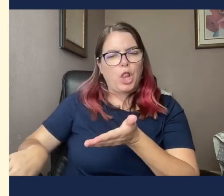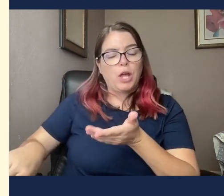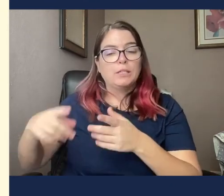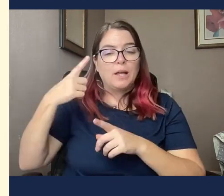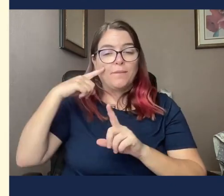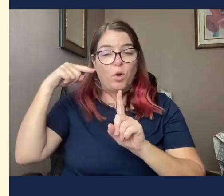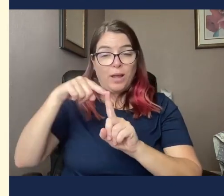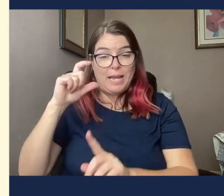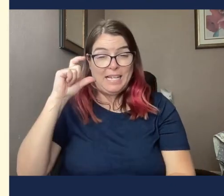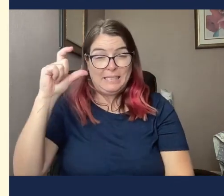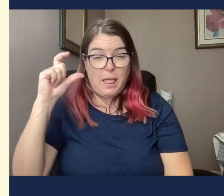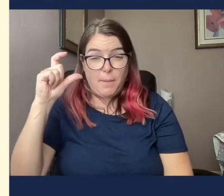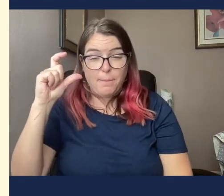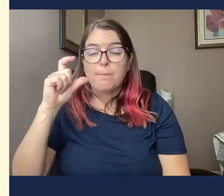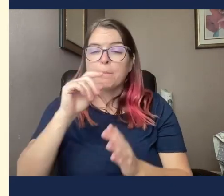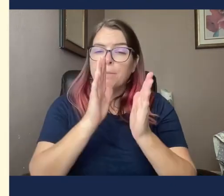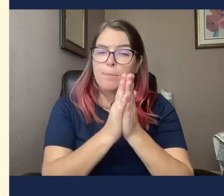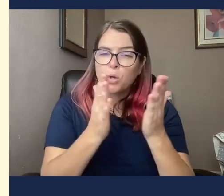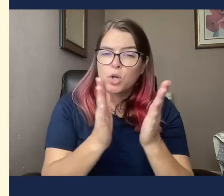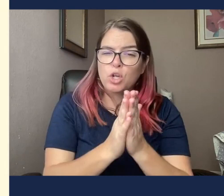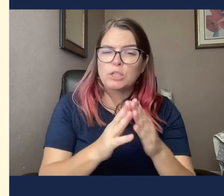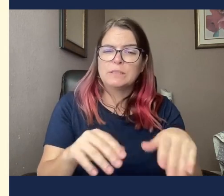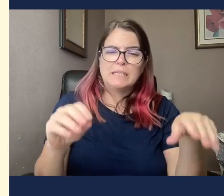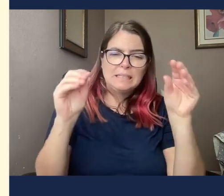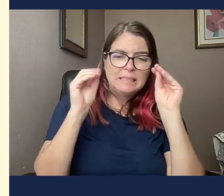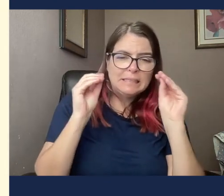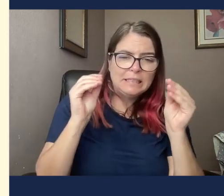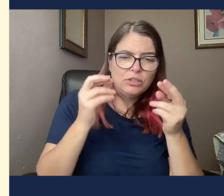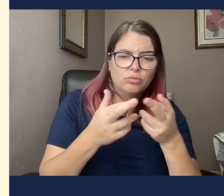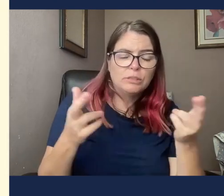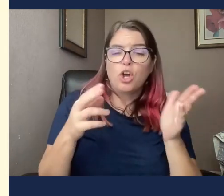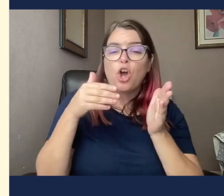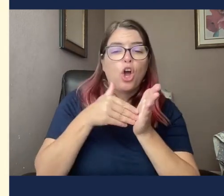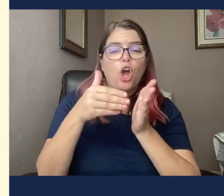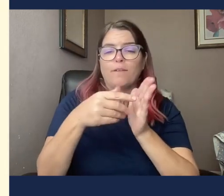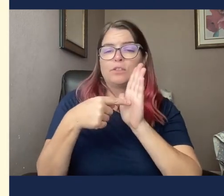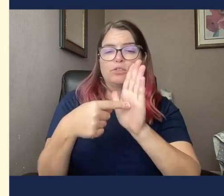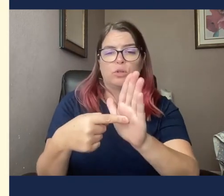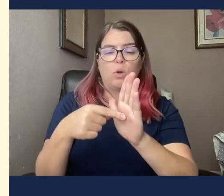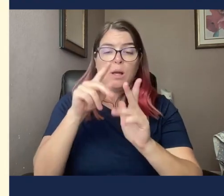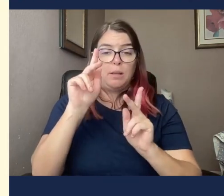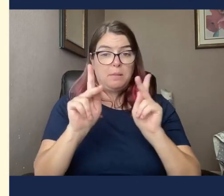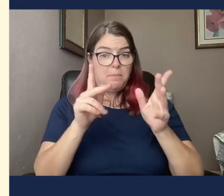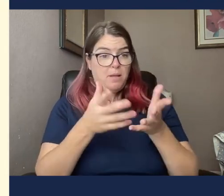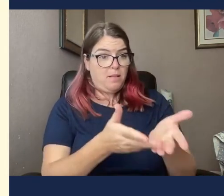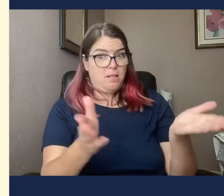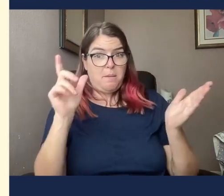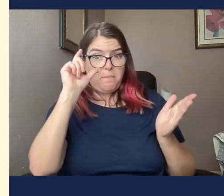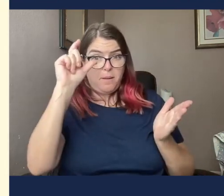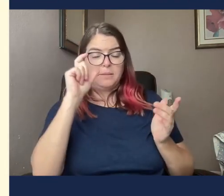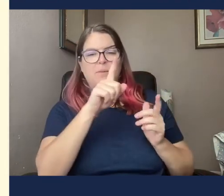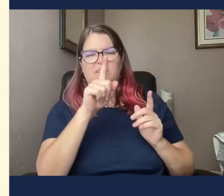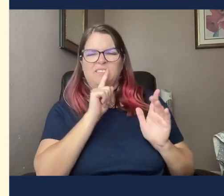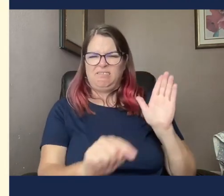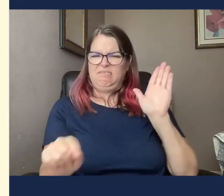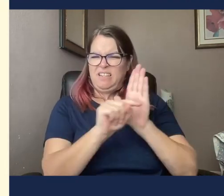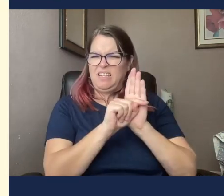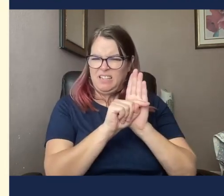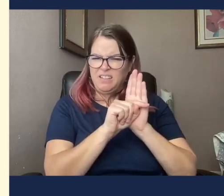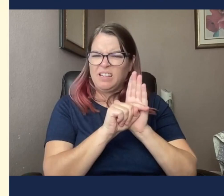used to justify discriminator practices to the degree that today anti-Muslim hostility is seen as quite normal and